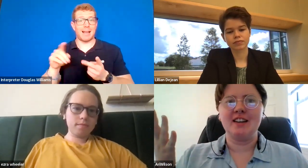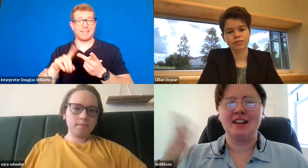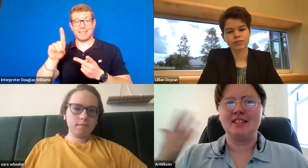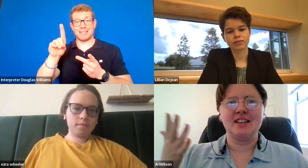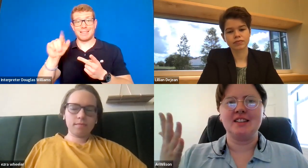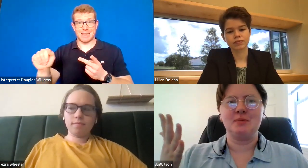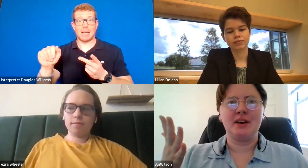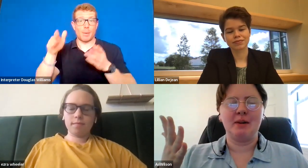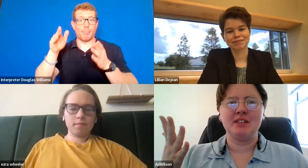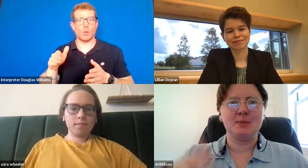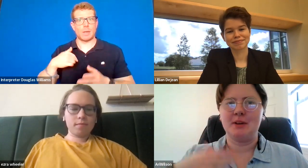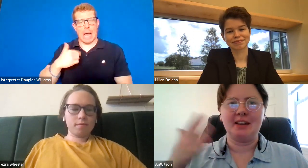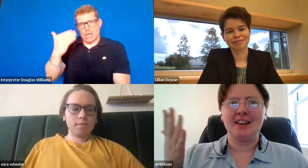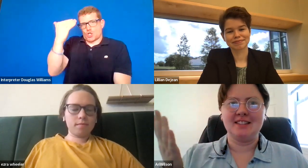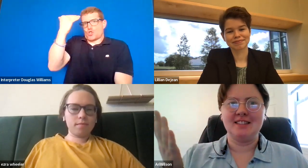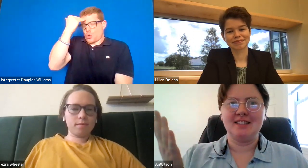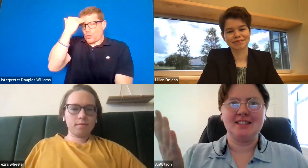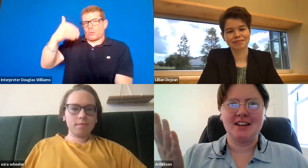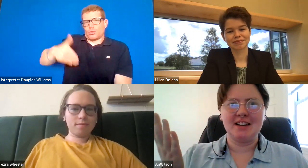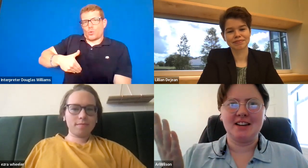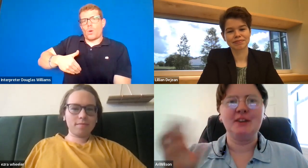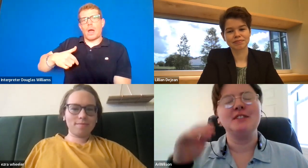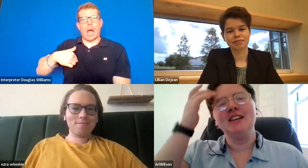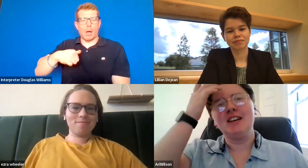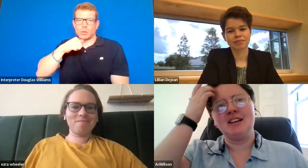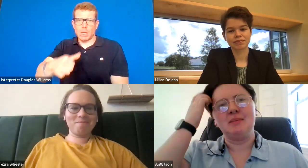And sis when I was probably like 10 to 12.